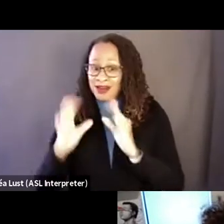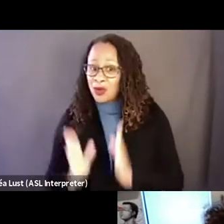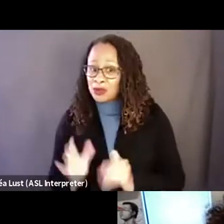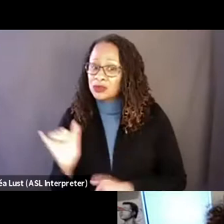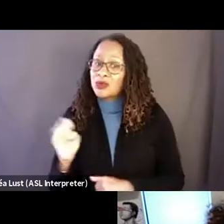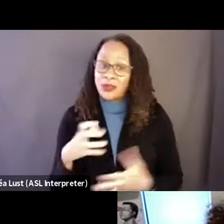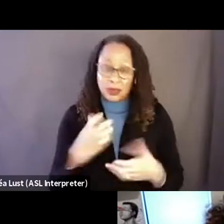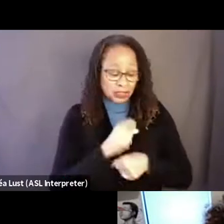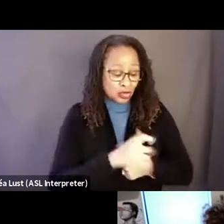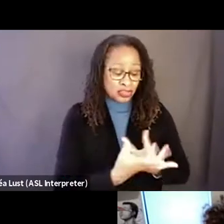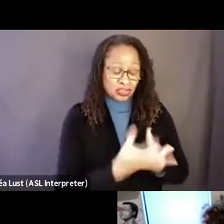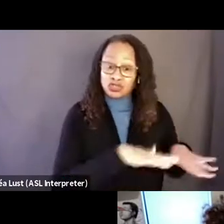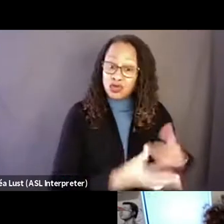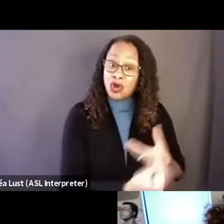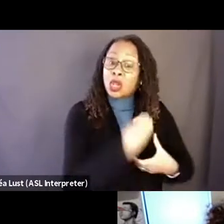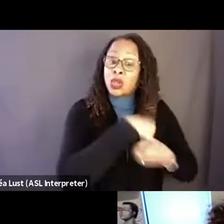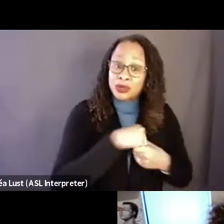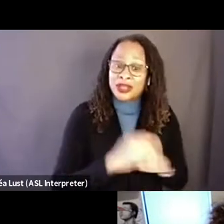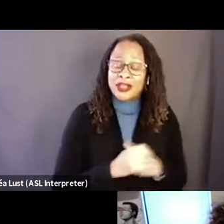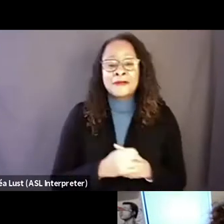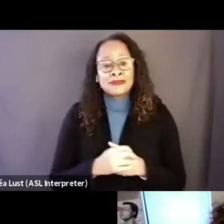And then in terms of what inspired the film,